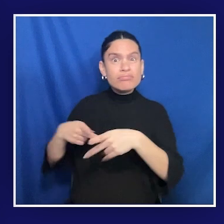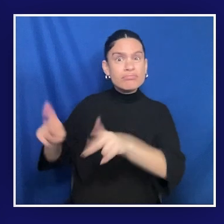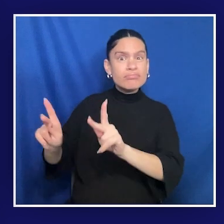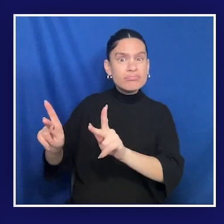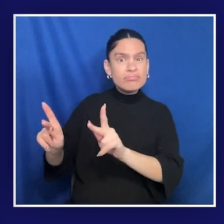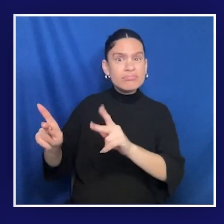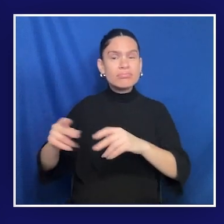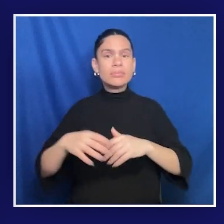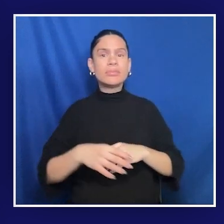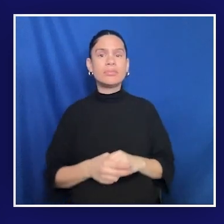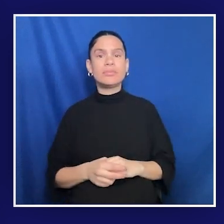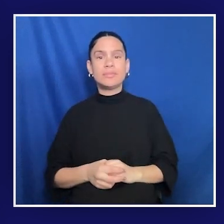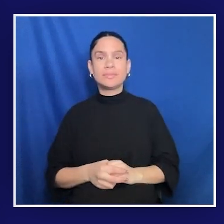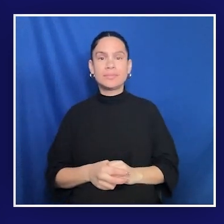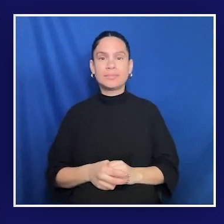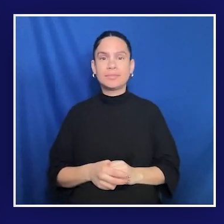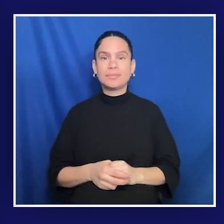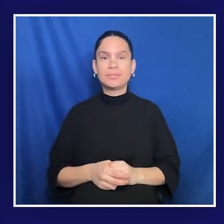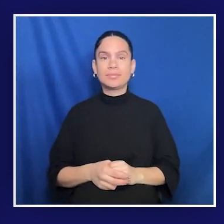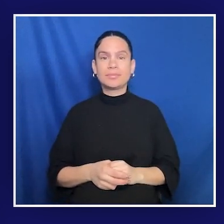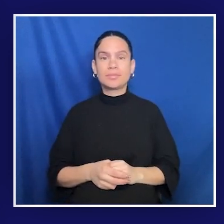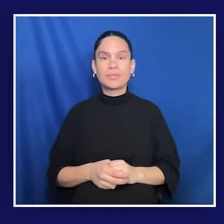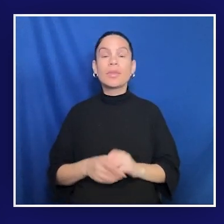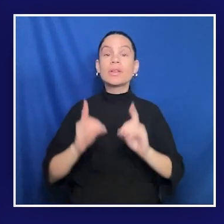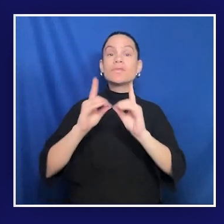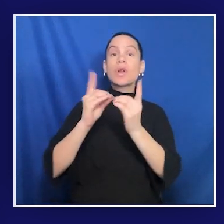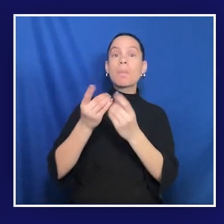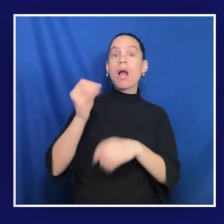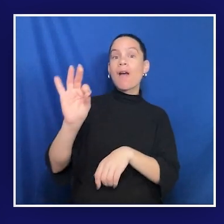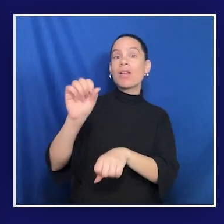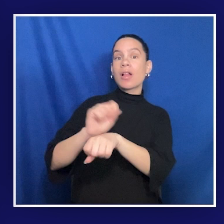[Audio Description] [Neil] According to Department of Labor,